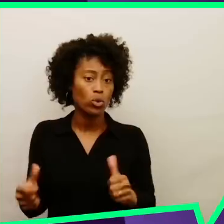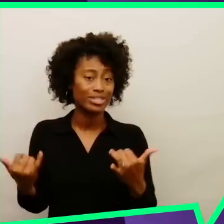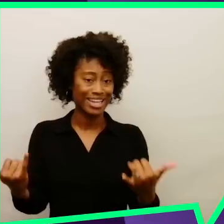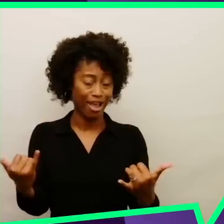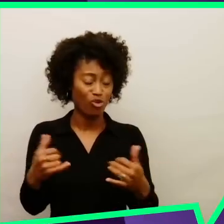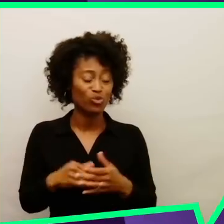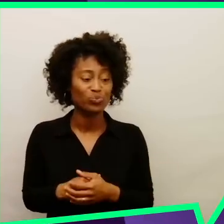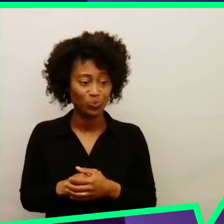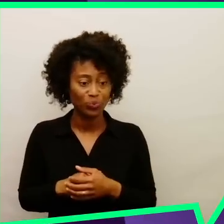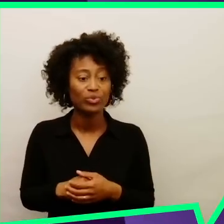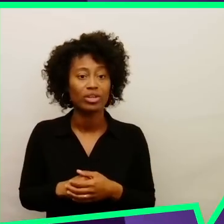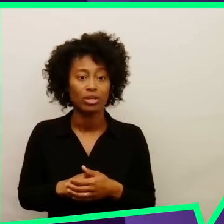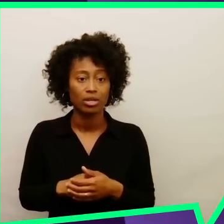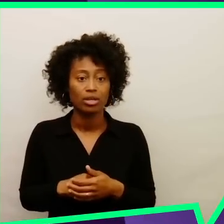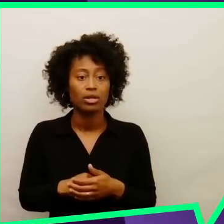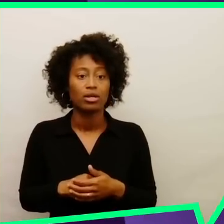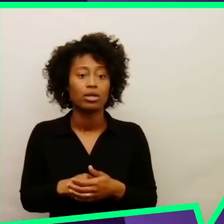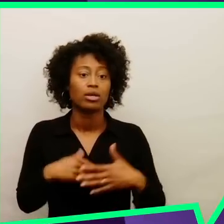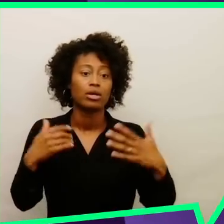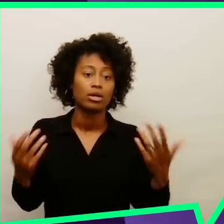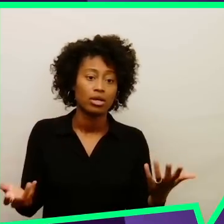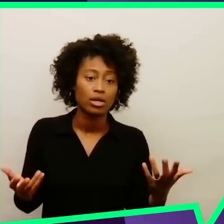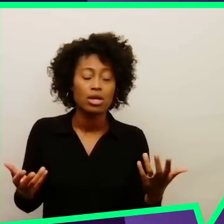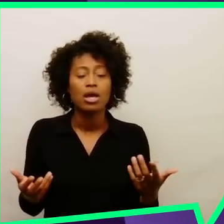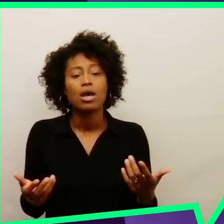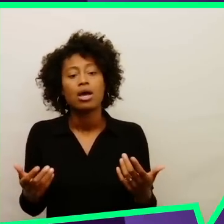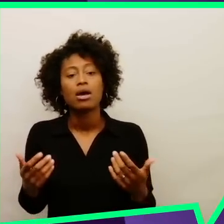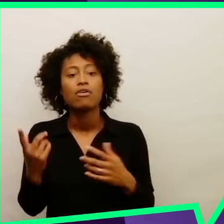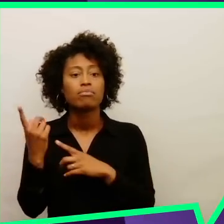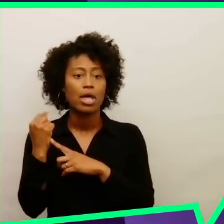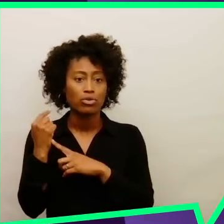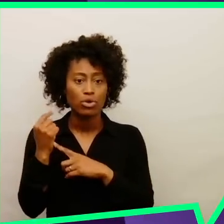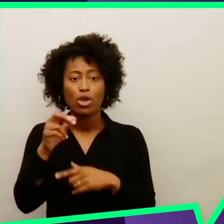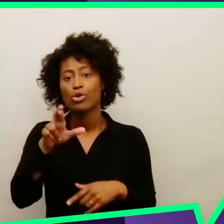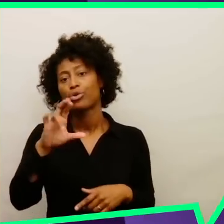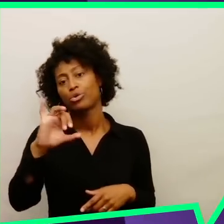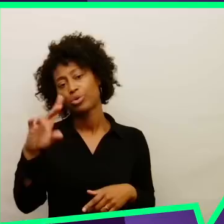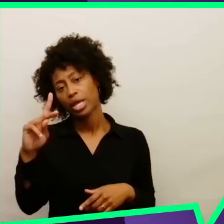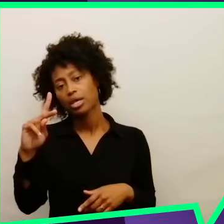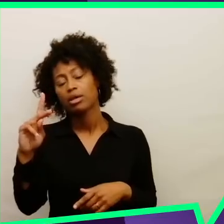I've interviewed one of my rookie apprentices from last year. He's not there anymore.